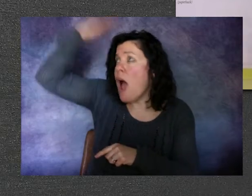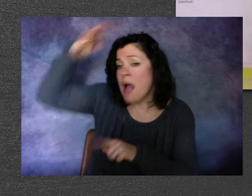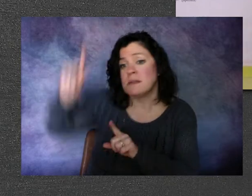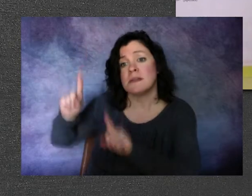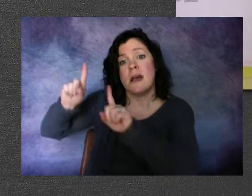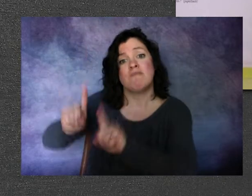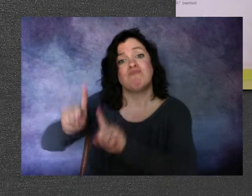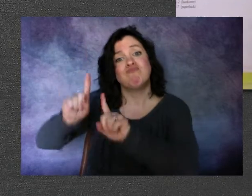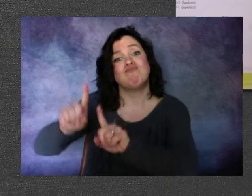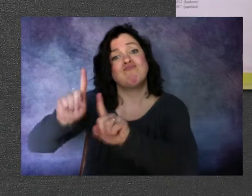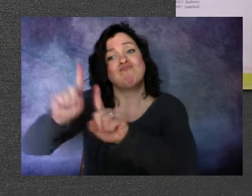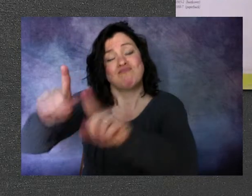were at the library.